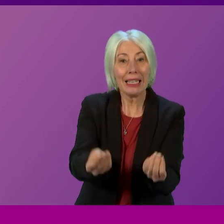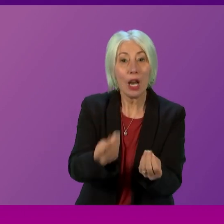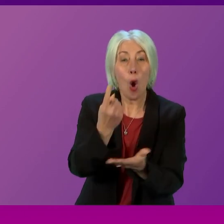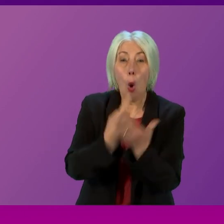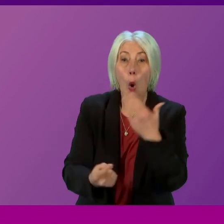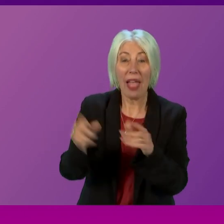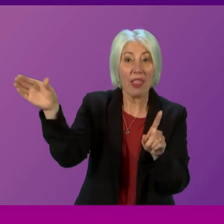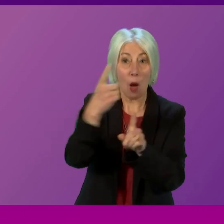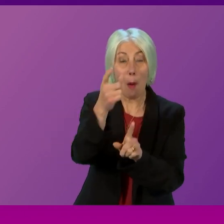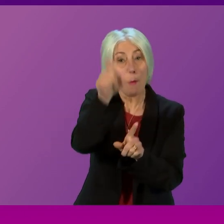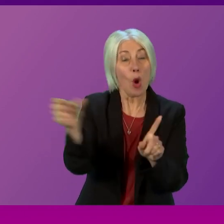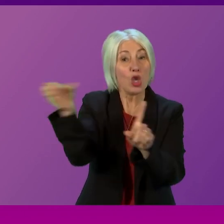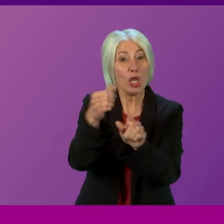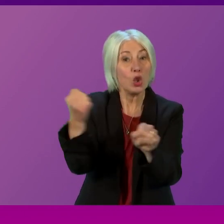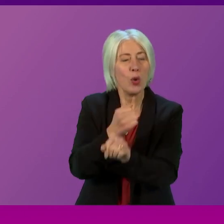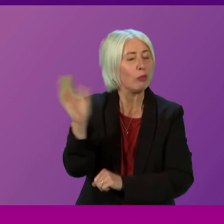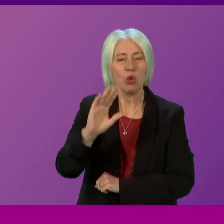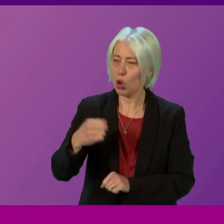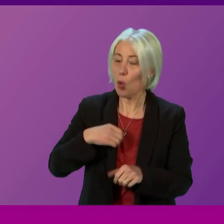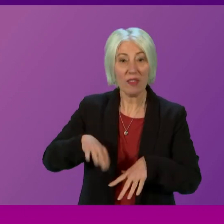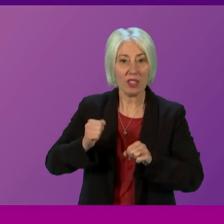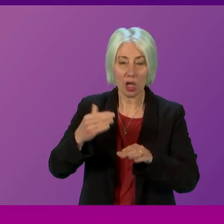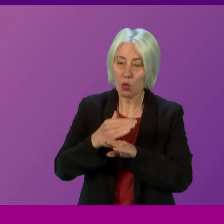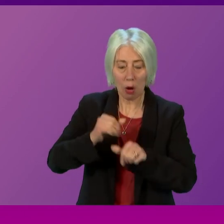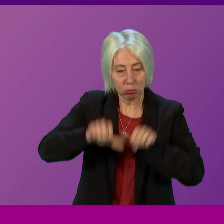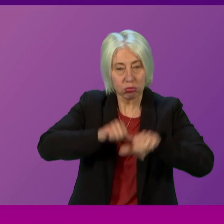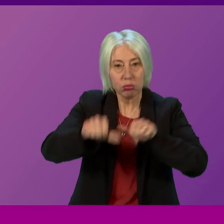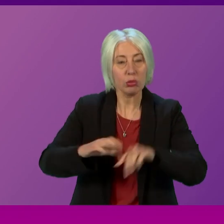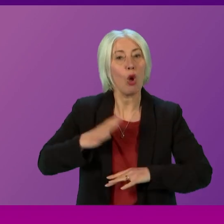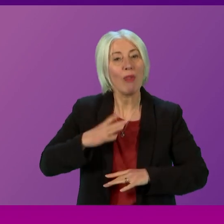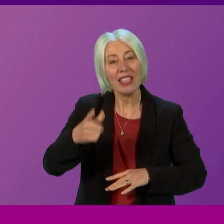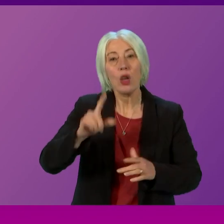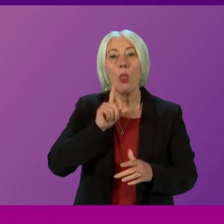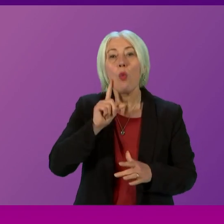we continue to take forward the strands of the plan. However, there is no doubt that